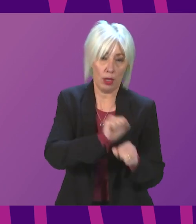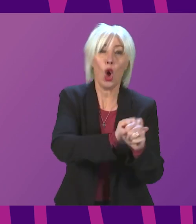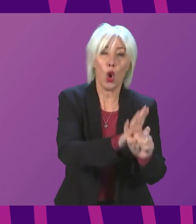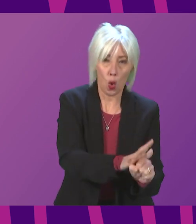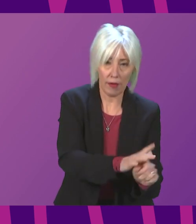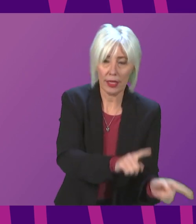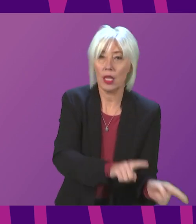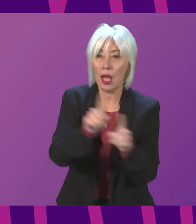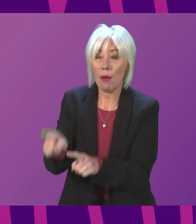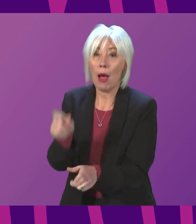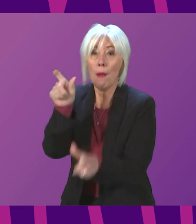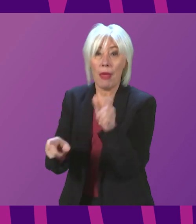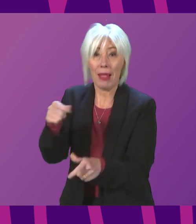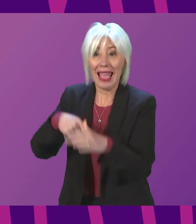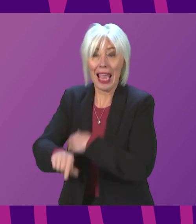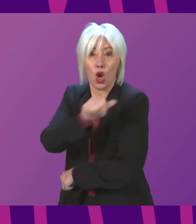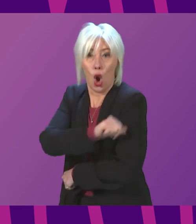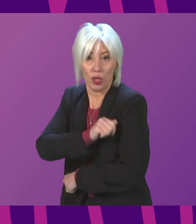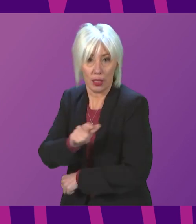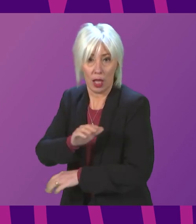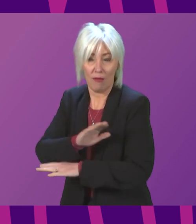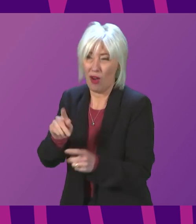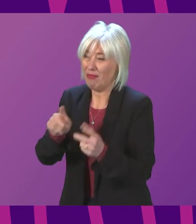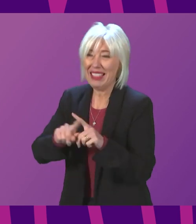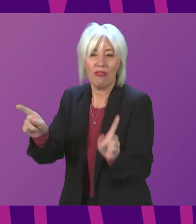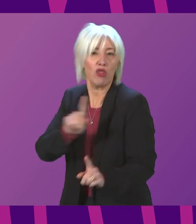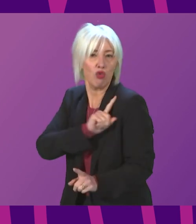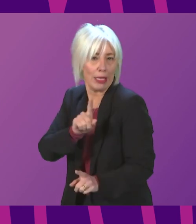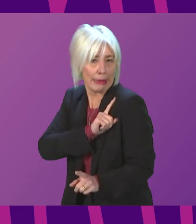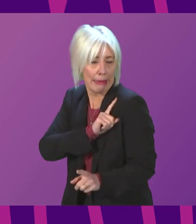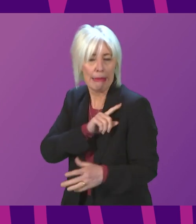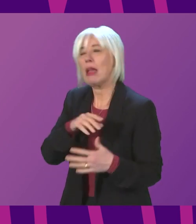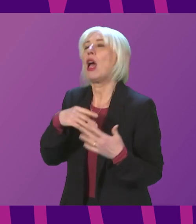for another reason and have Covid; either they came in with it or they contracted it